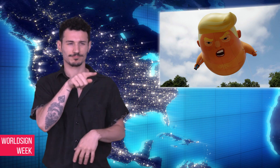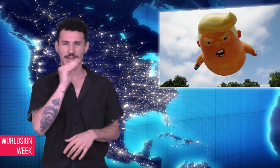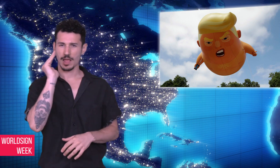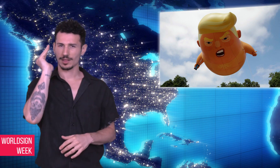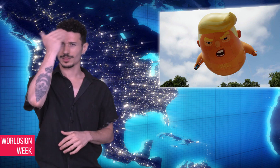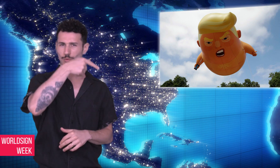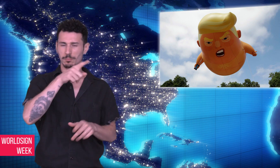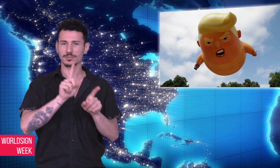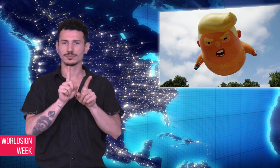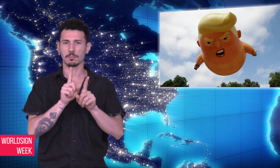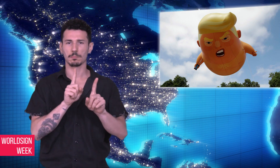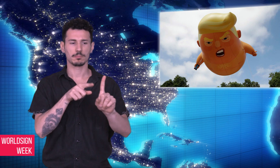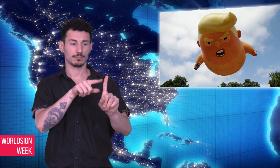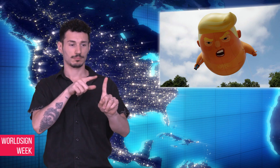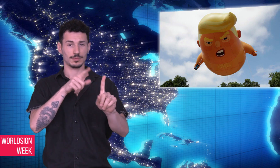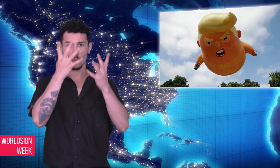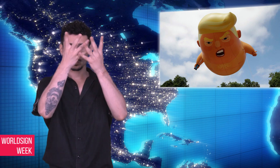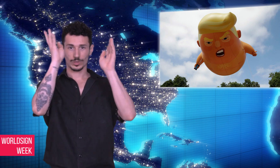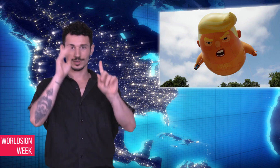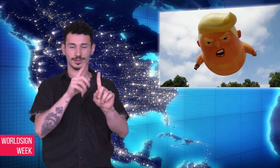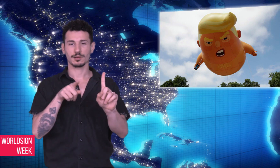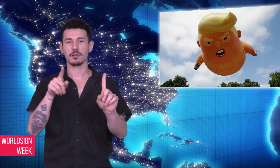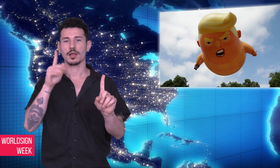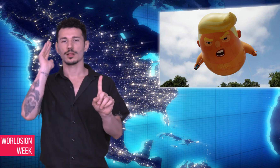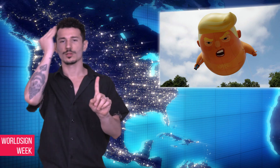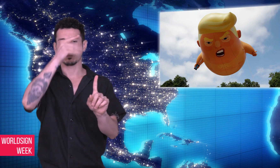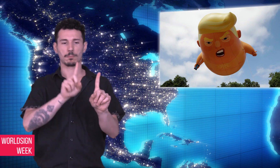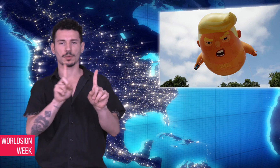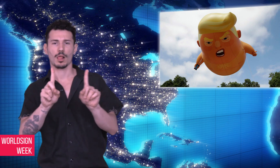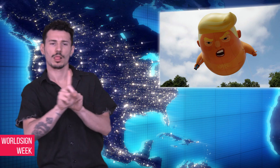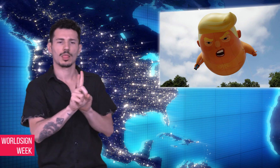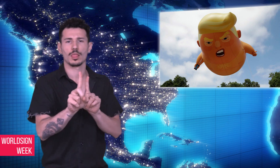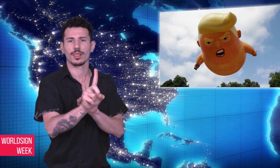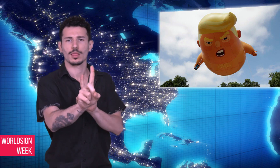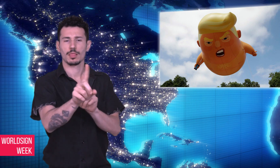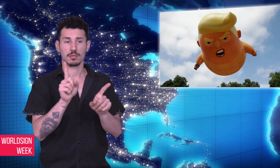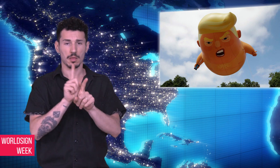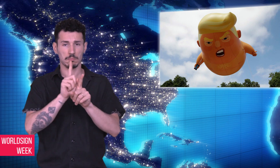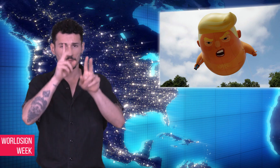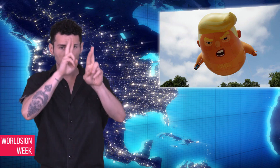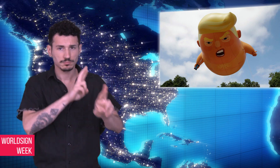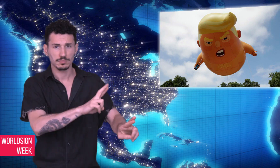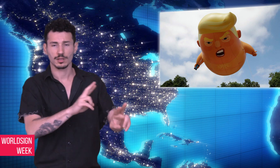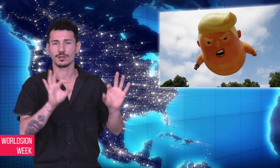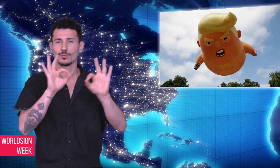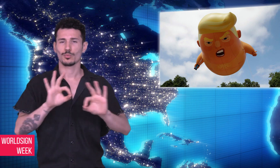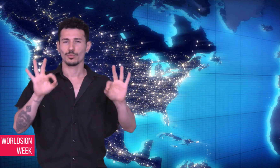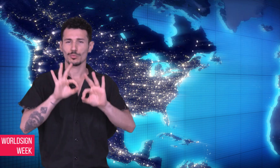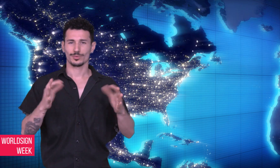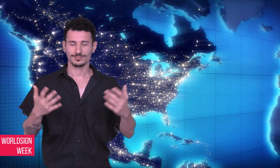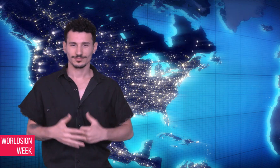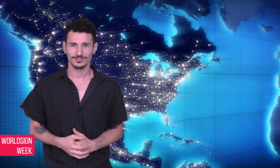ahead of the Queen.